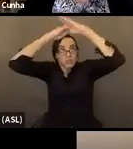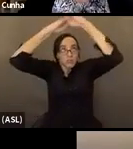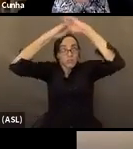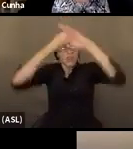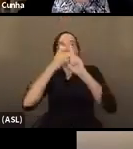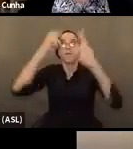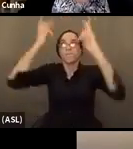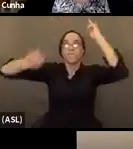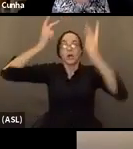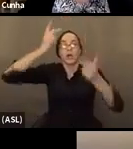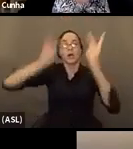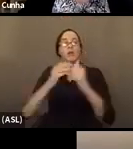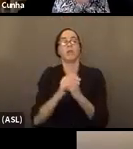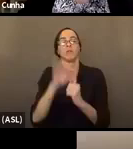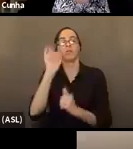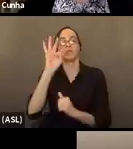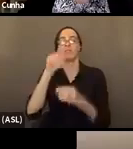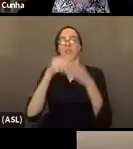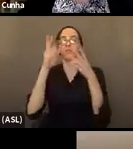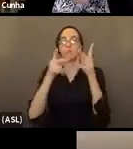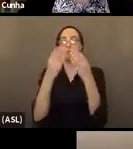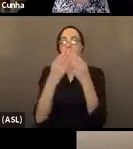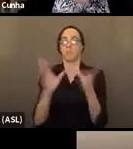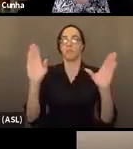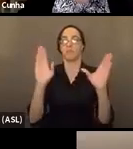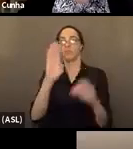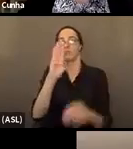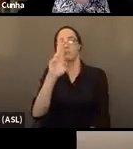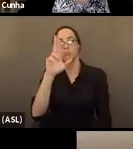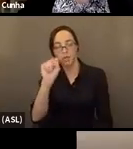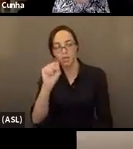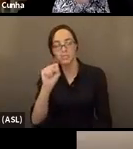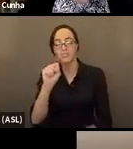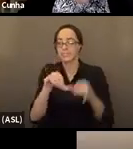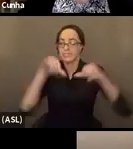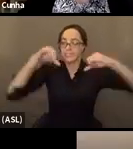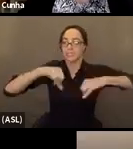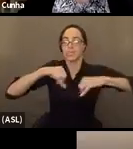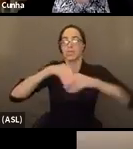stay on your seat and until instructed by the driver so everybody can make sure they're safe